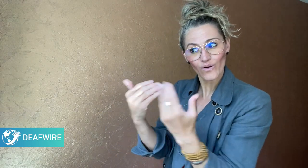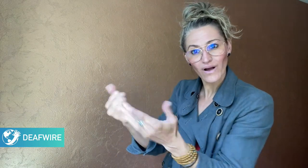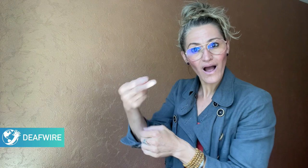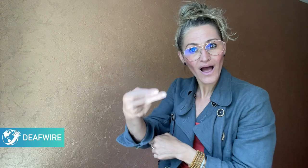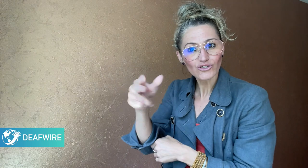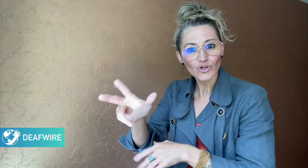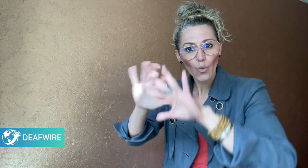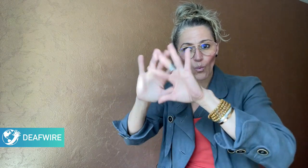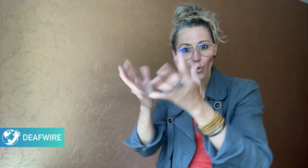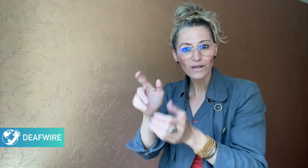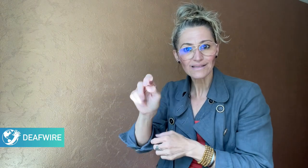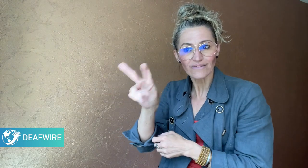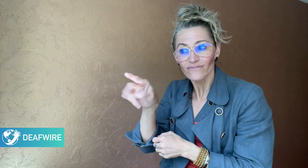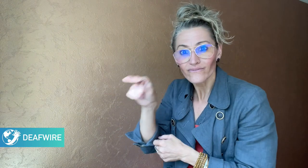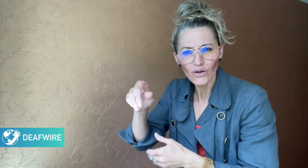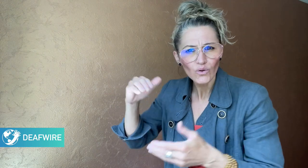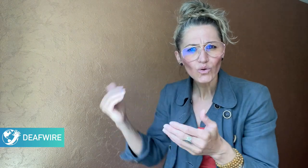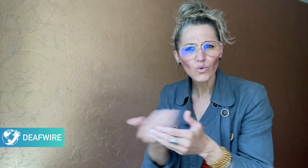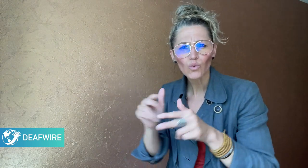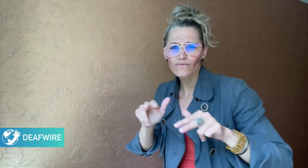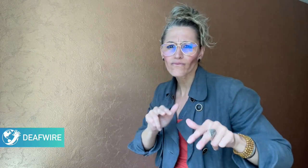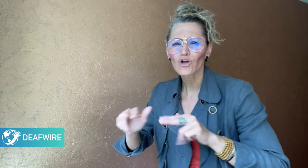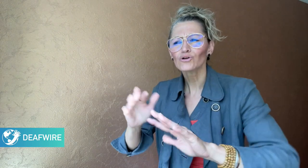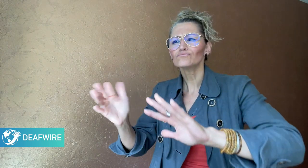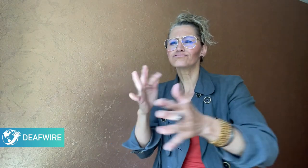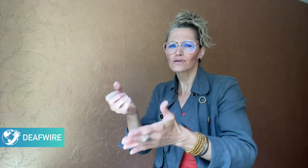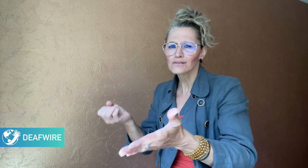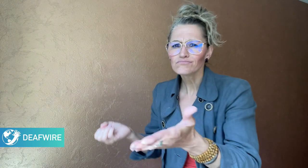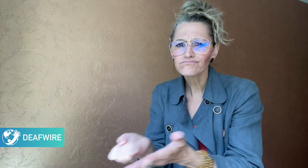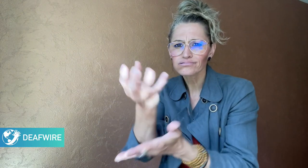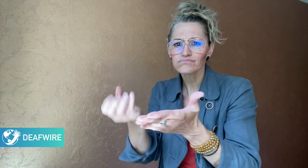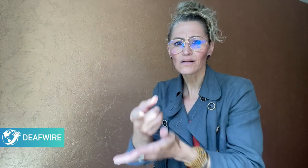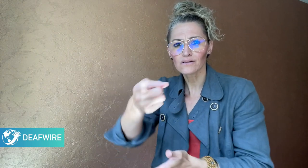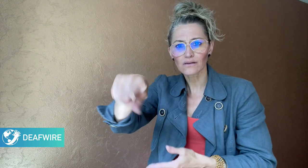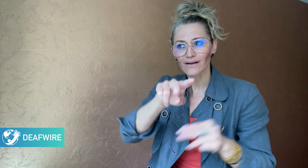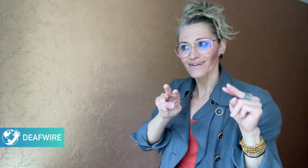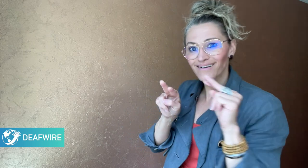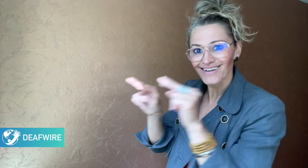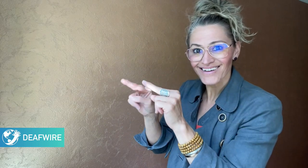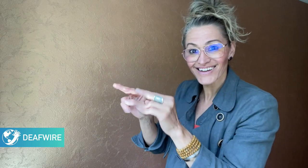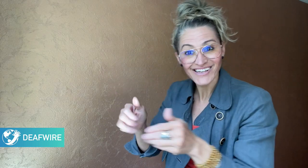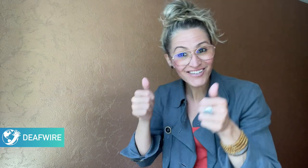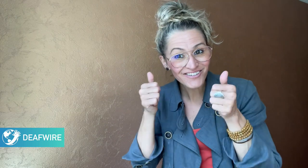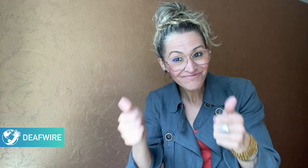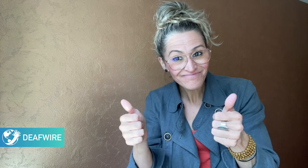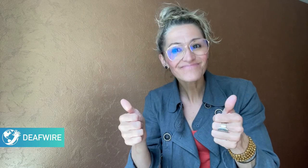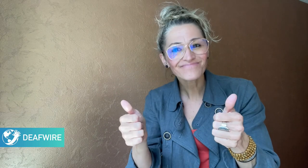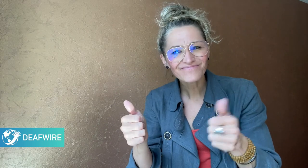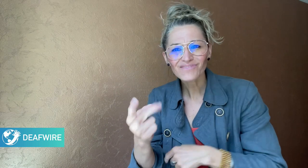H3 World TV to get new video updates!